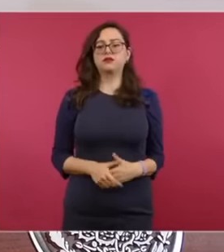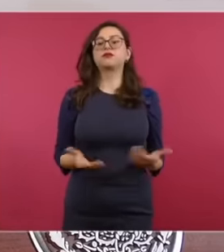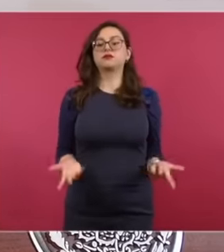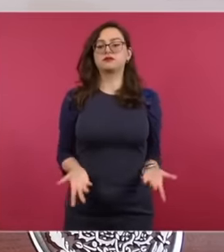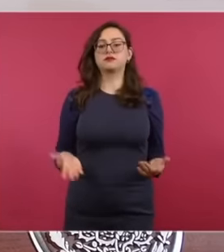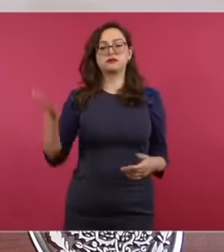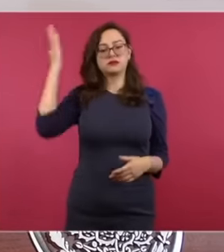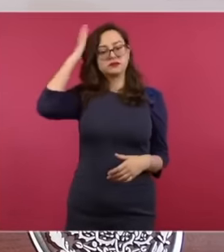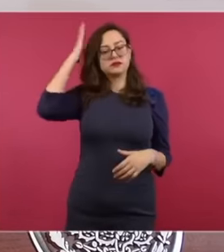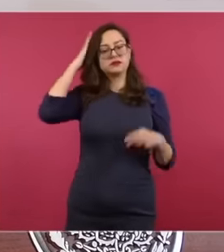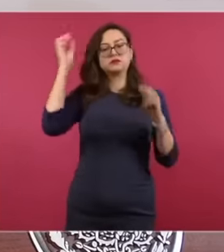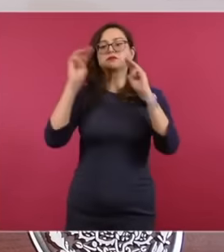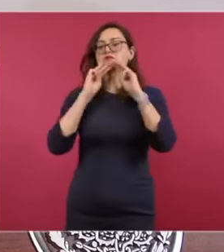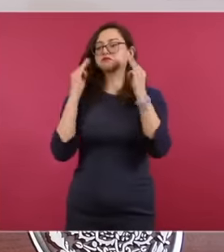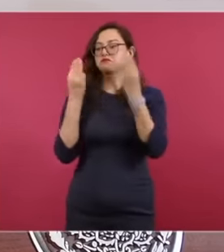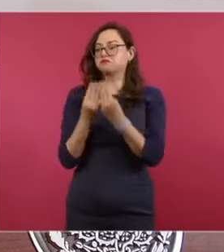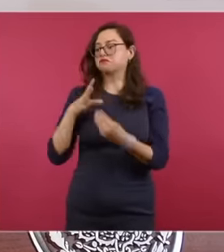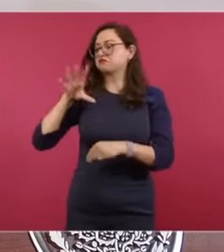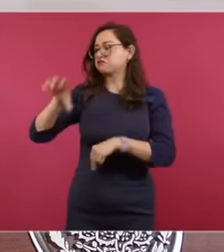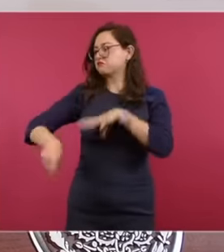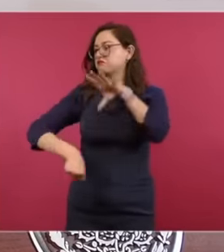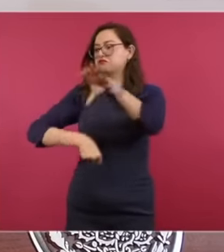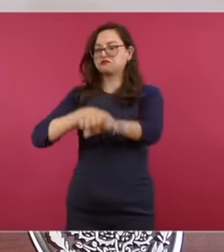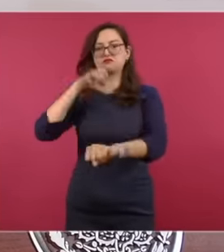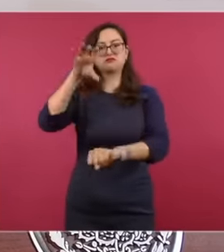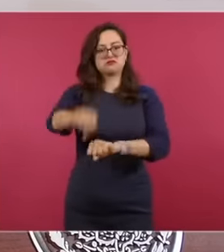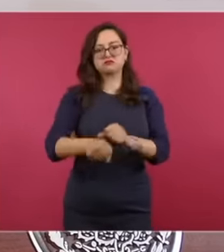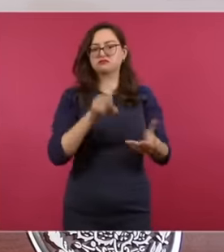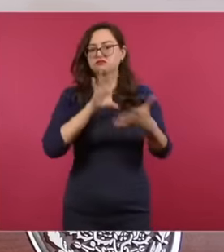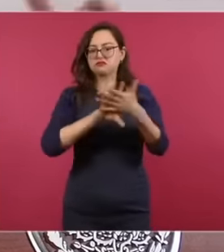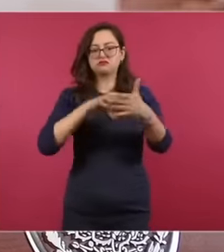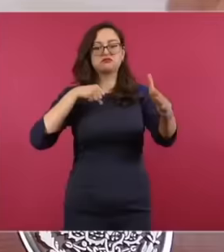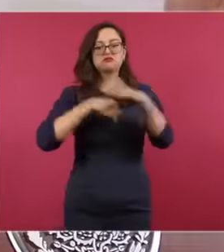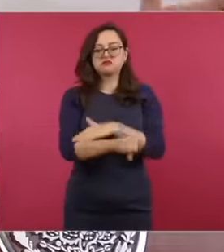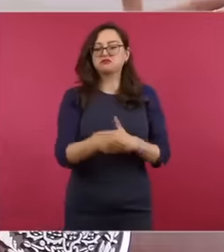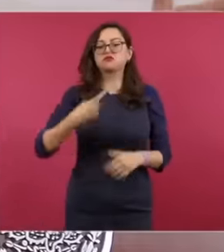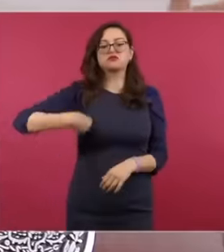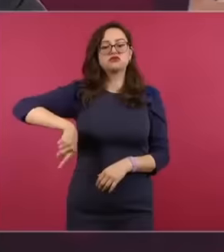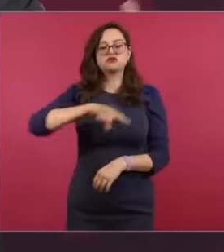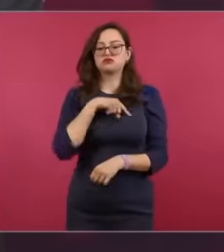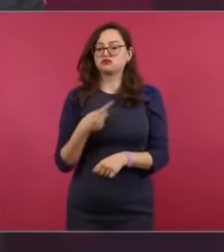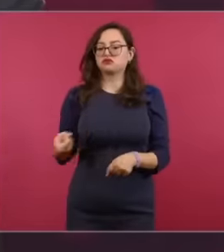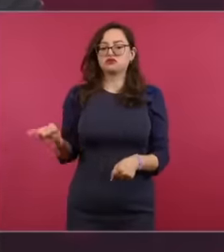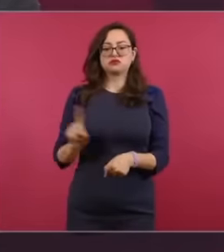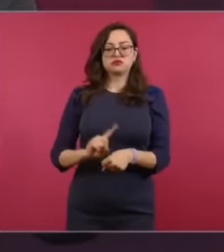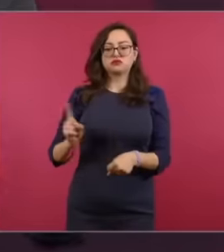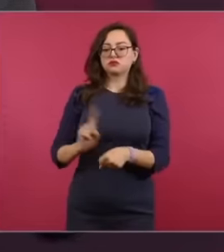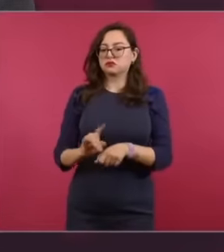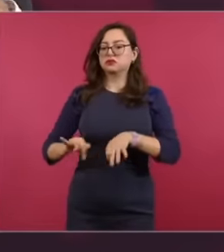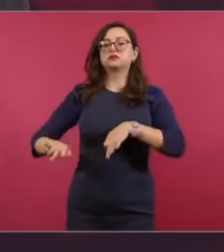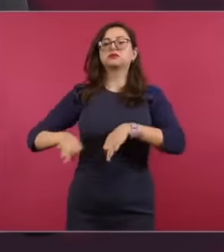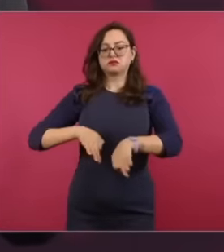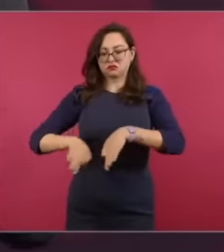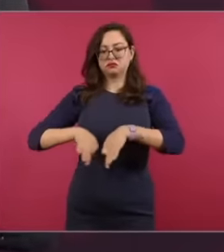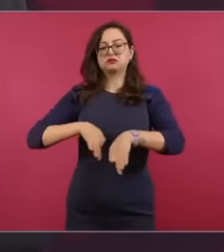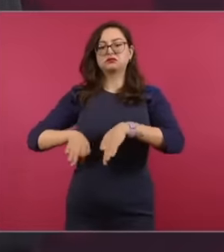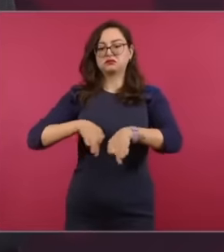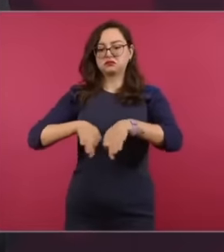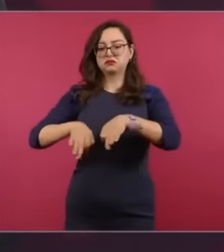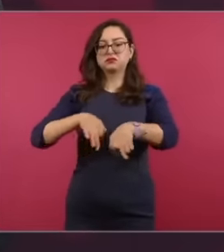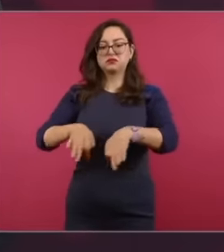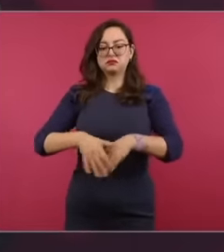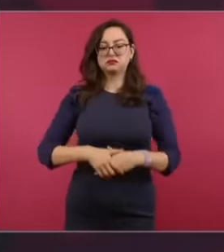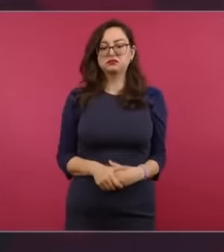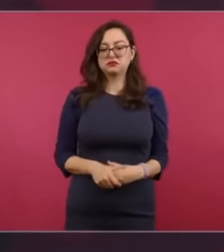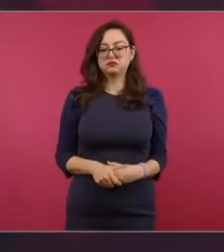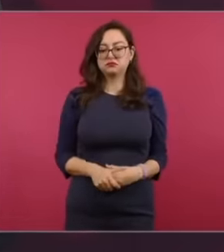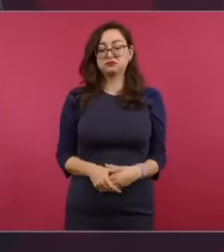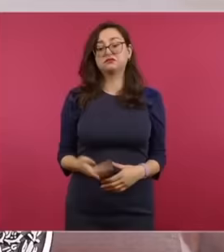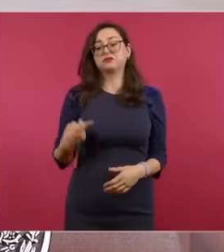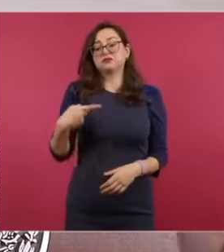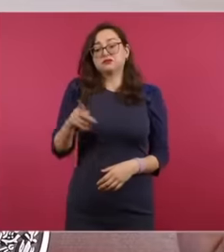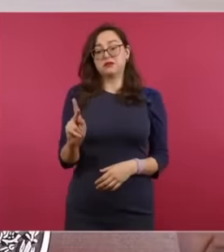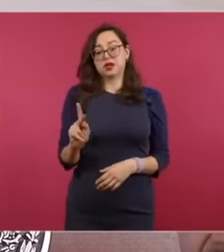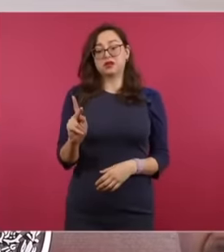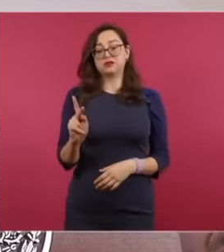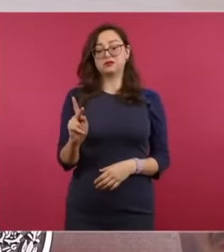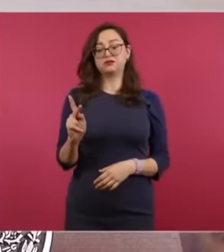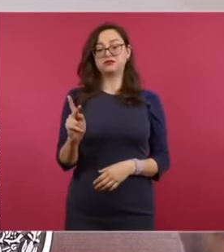gang leaders we are working all the time nothing more than this I insist help us